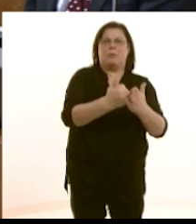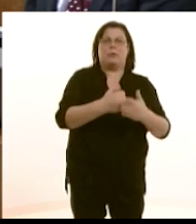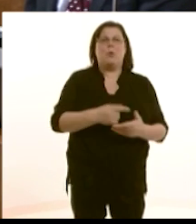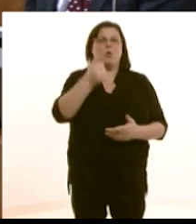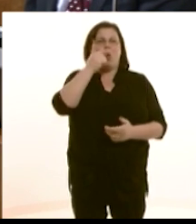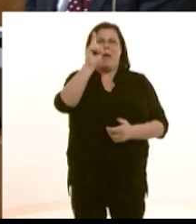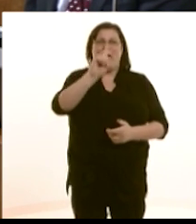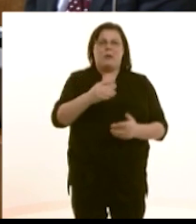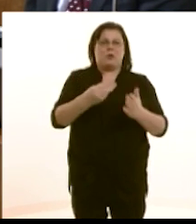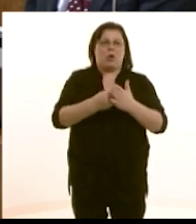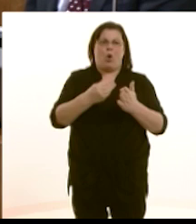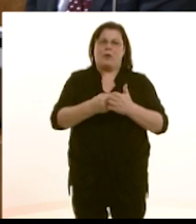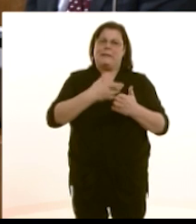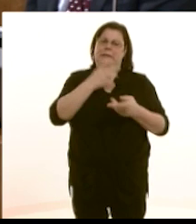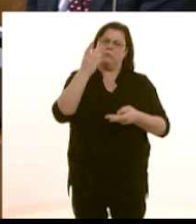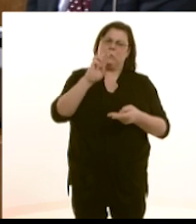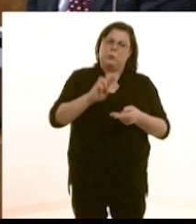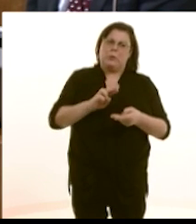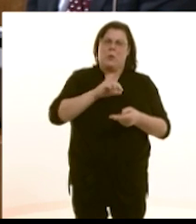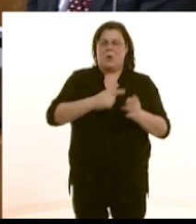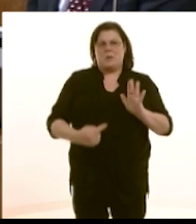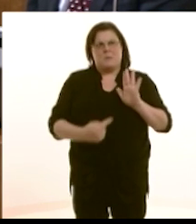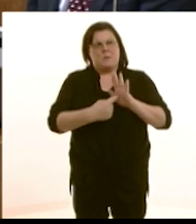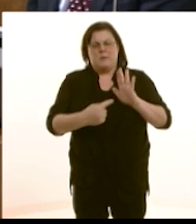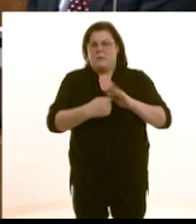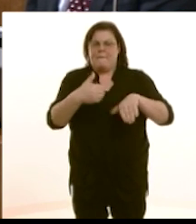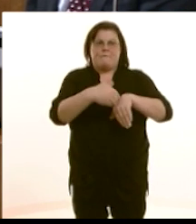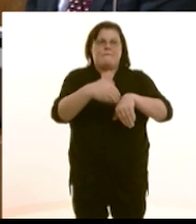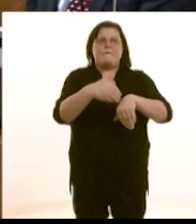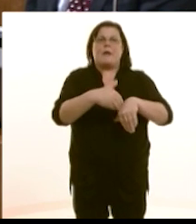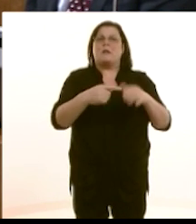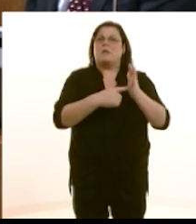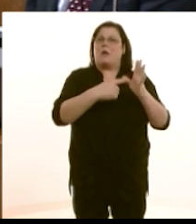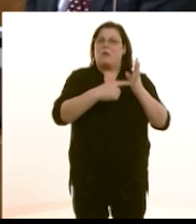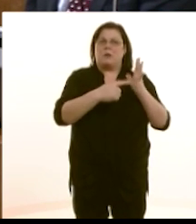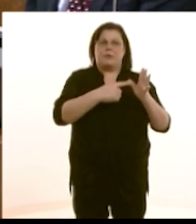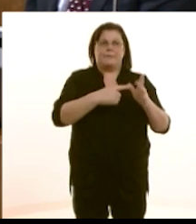need to be dealt with. They are a major factor for Tata. Above all else, Tata wanted to feel,